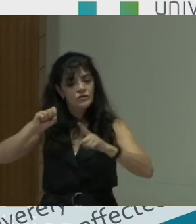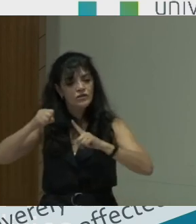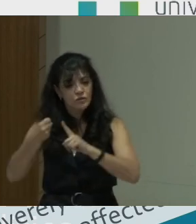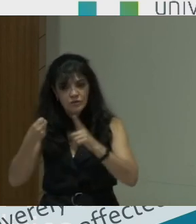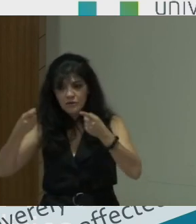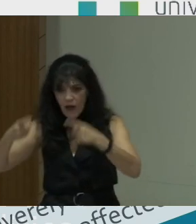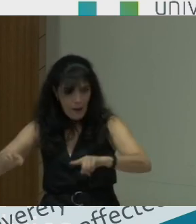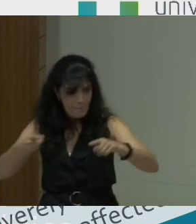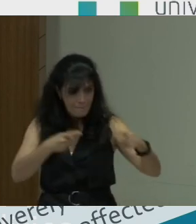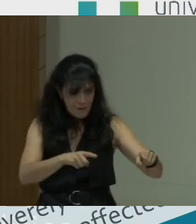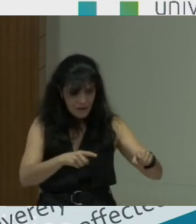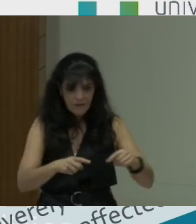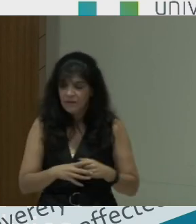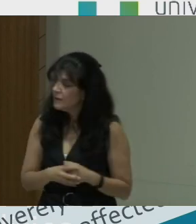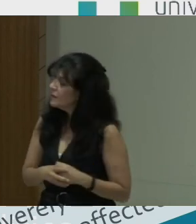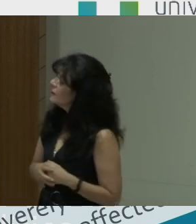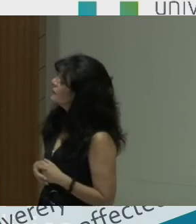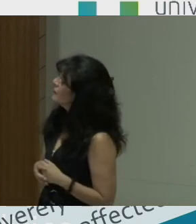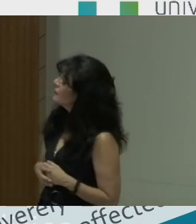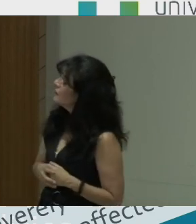for example, or a peer, can abuse a child.